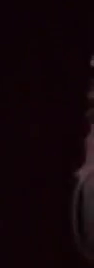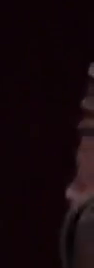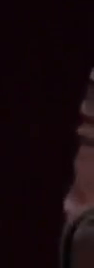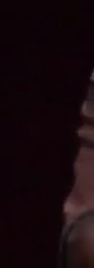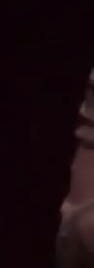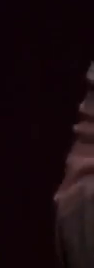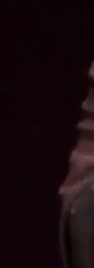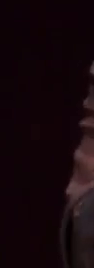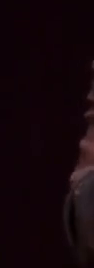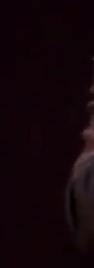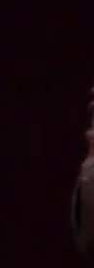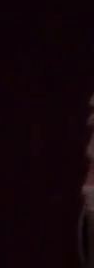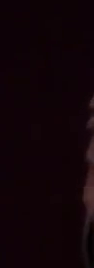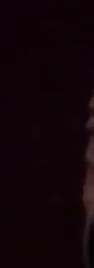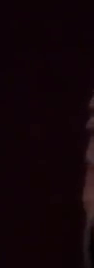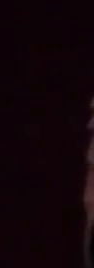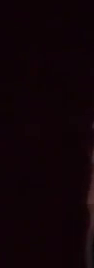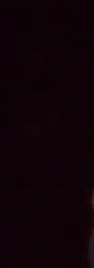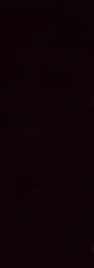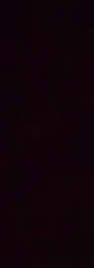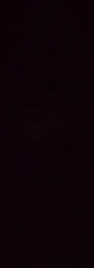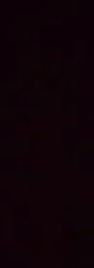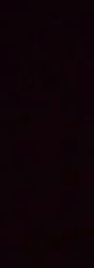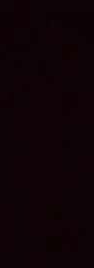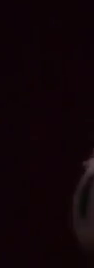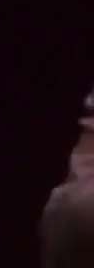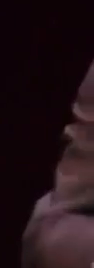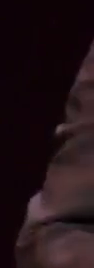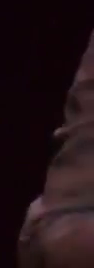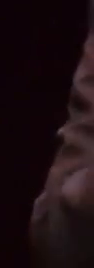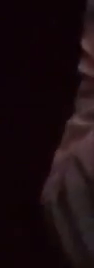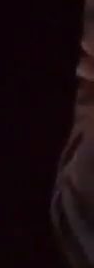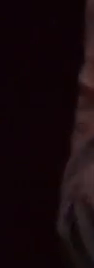NEXT STEP. AS THE MAYOR SAID LAST NIGHT, WE